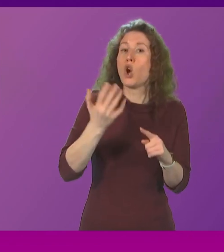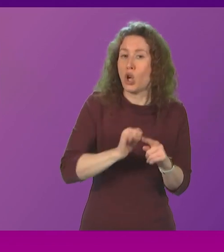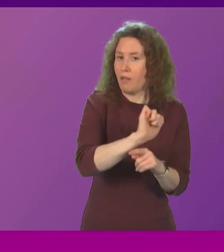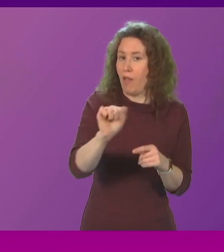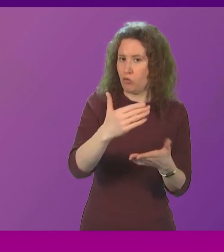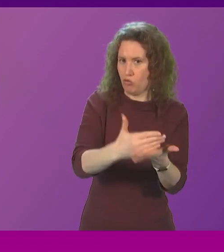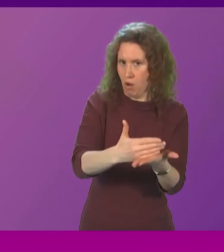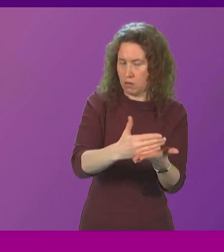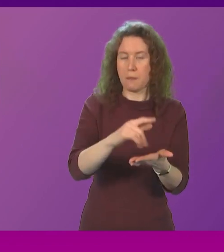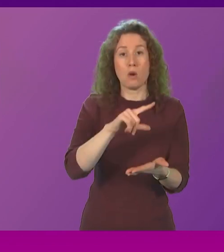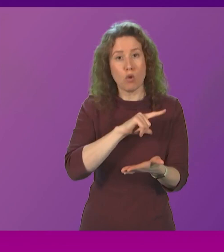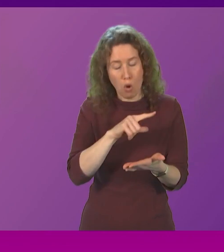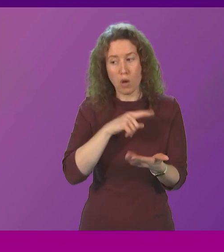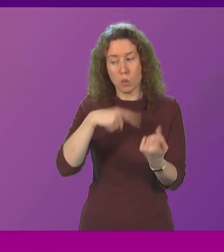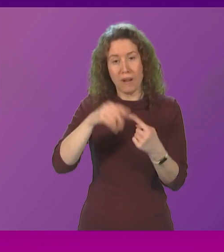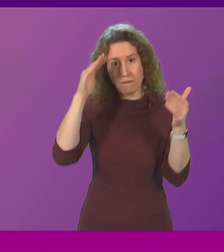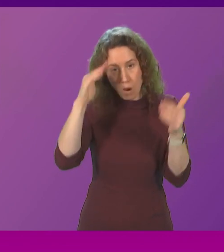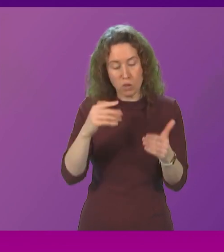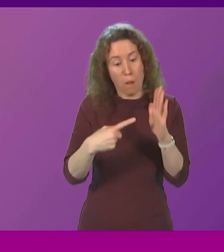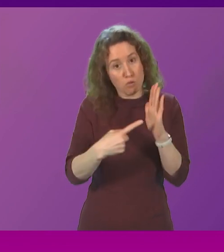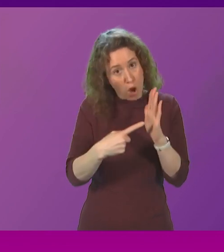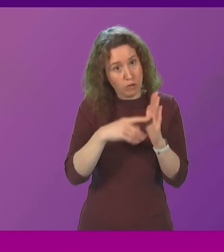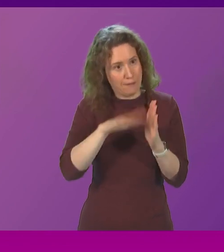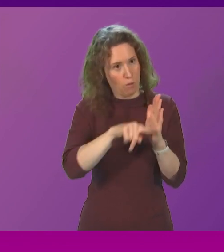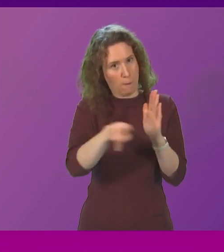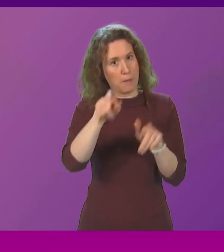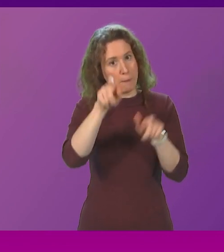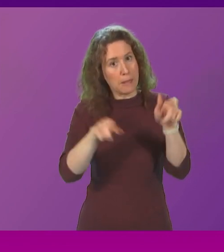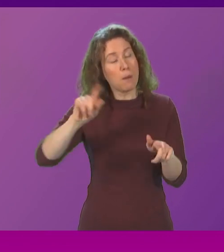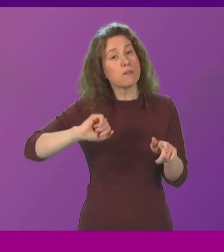It is because we have focused on the priorities of the people of Scotland that we will continue—I